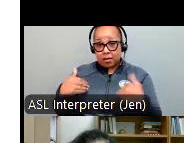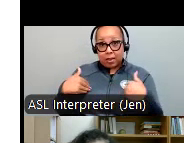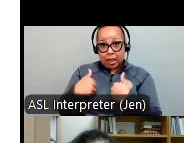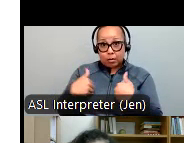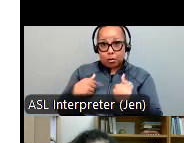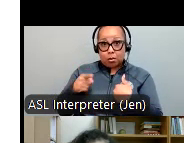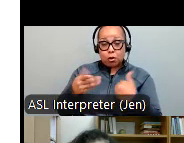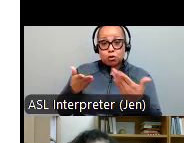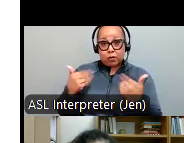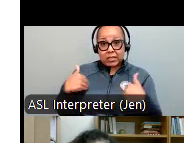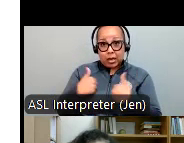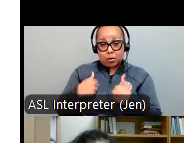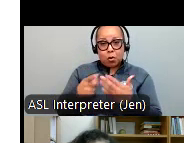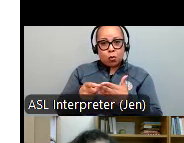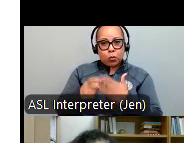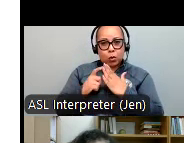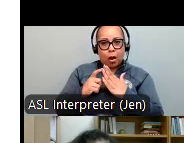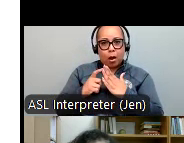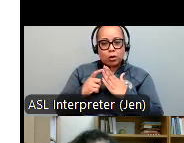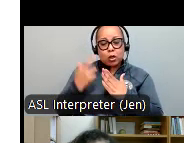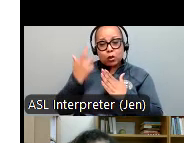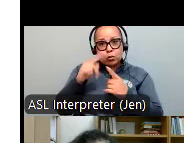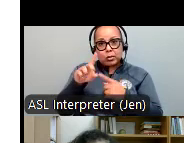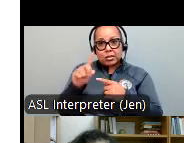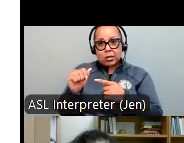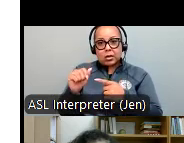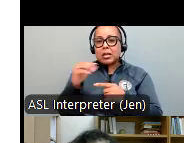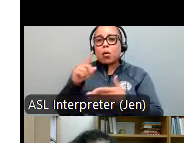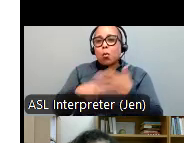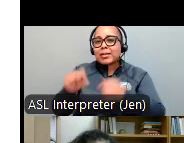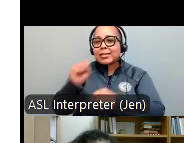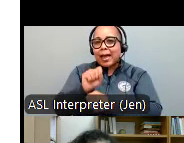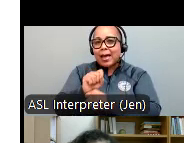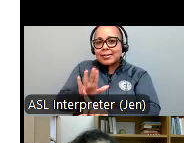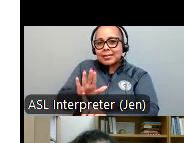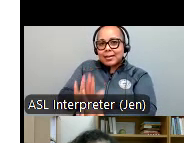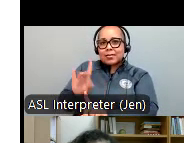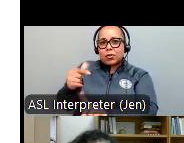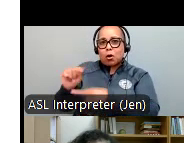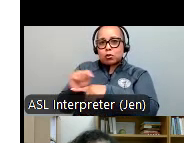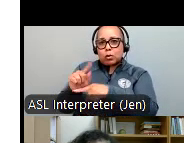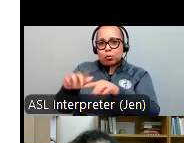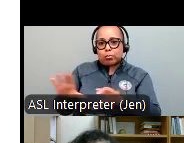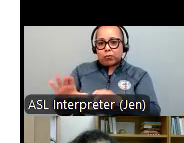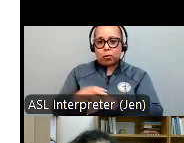service animal required due to a disability? And what task is the dog trained to perform?